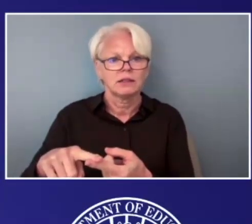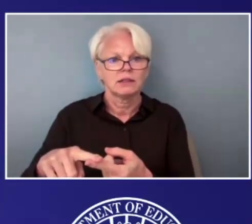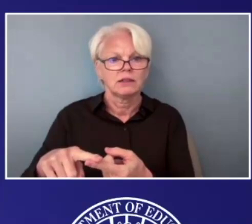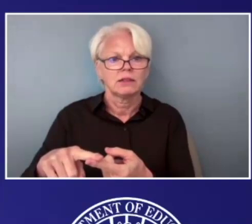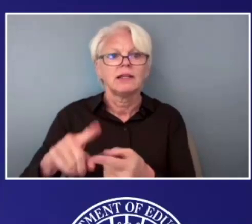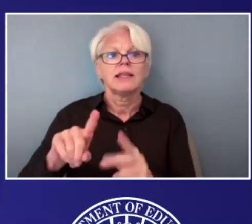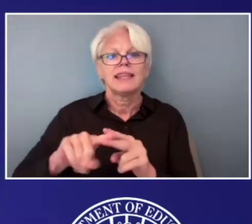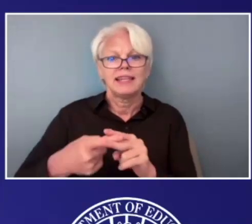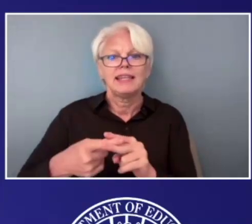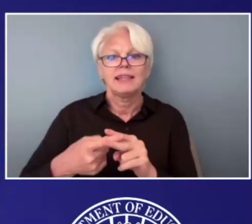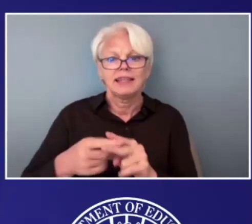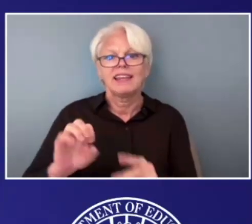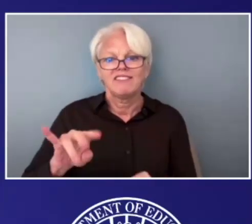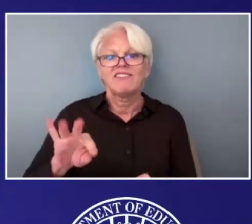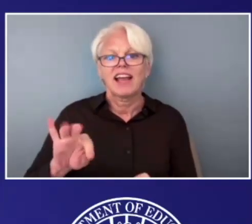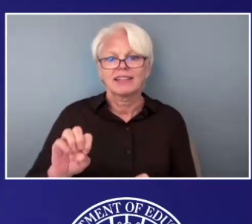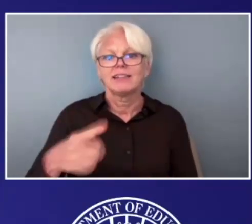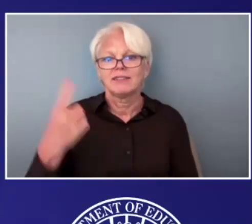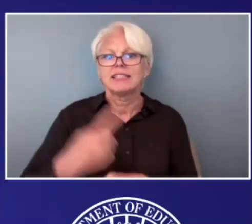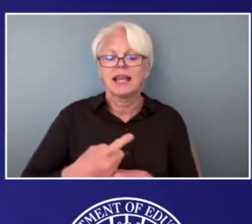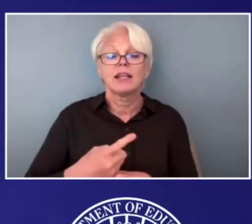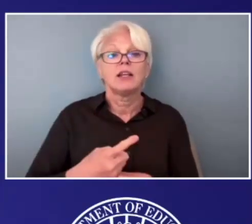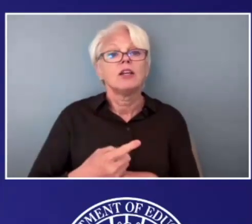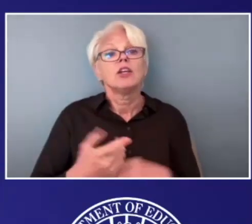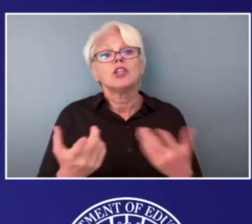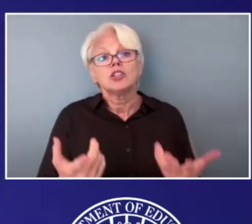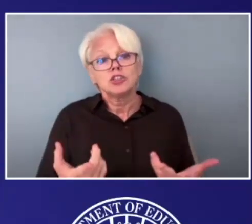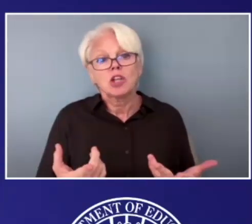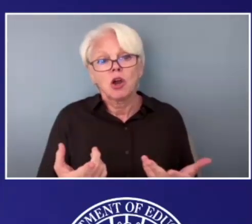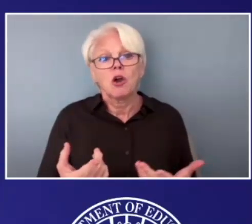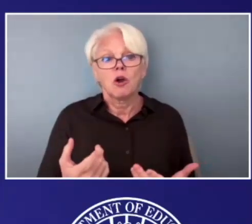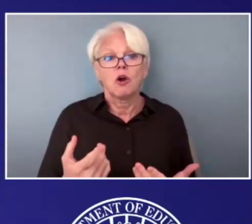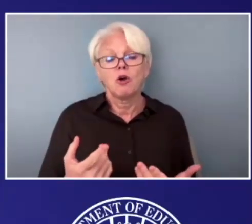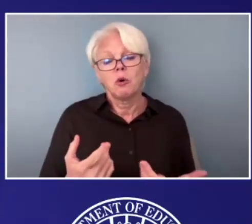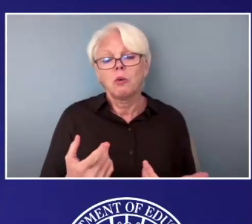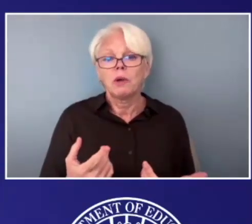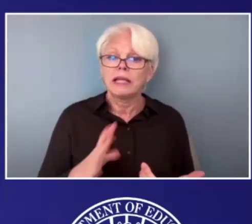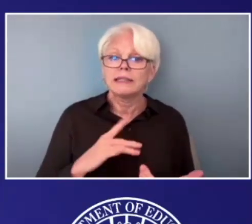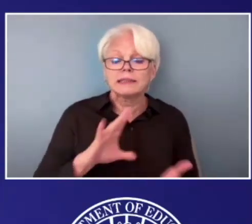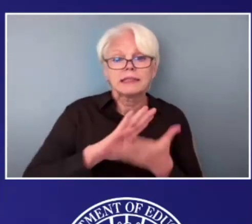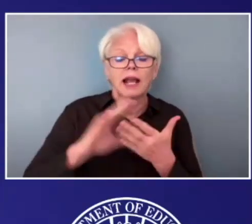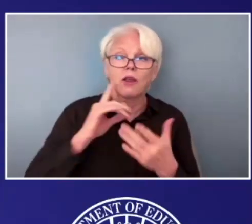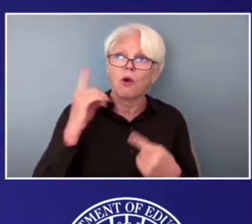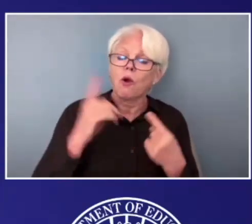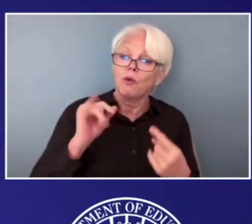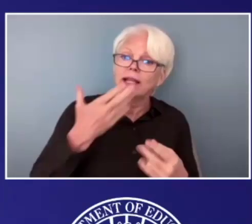So while it's attractive to, to potentially think about it as kind of the good thing that happened